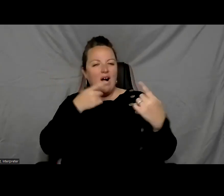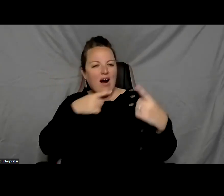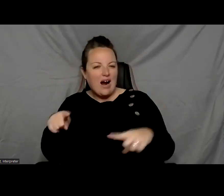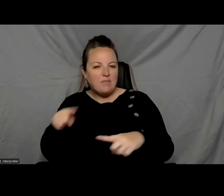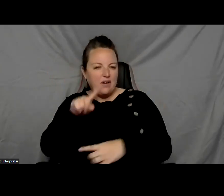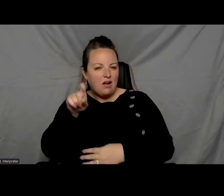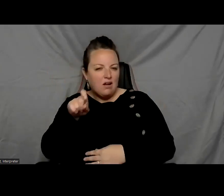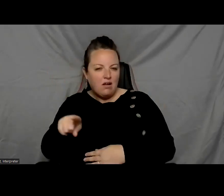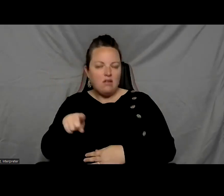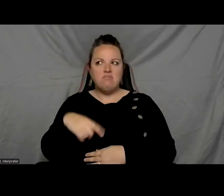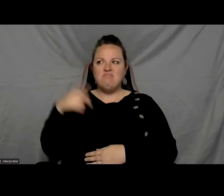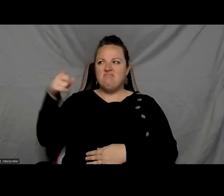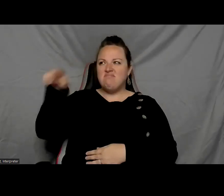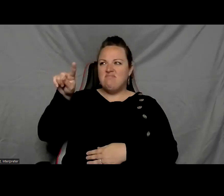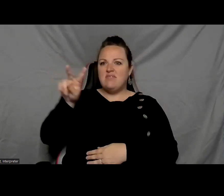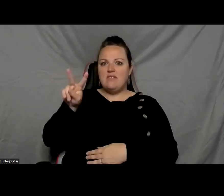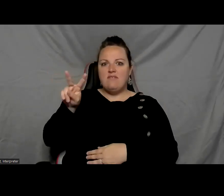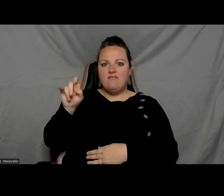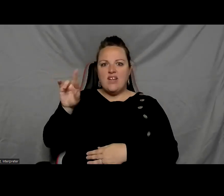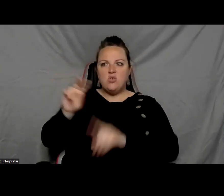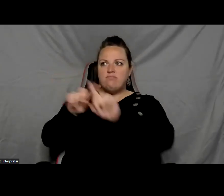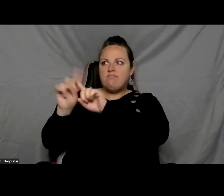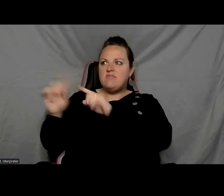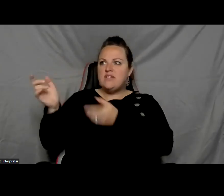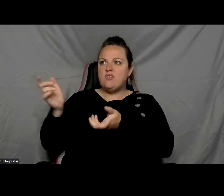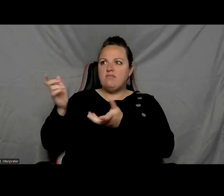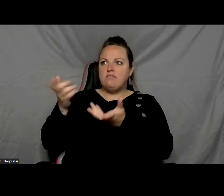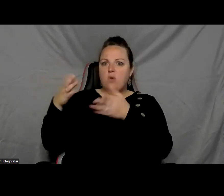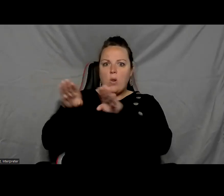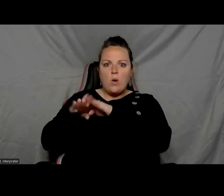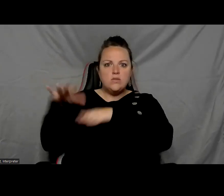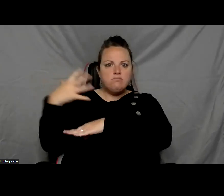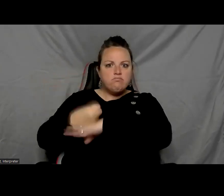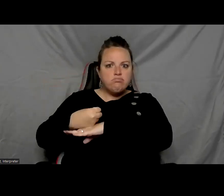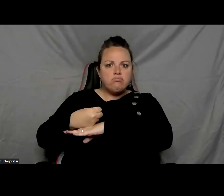vendors closing down? When I was younger and I had an issue like this, I had 3 or 4 vendors